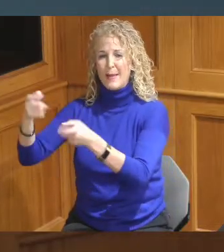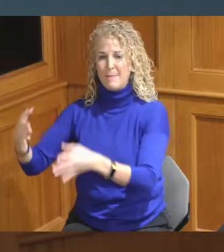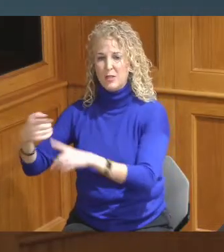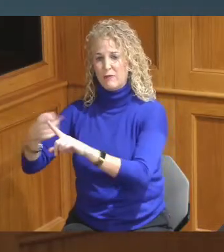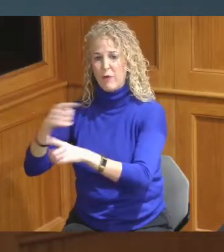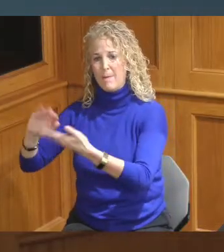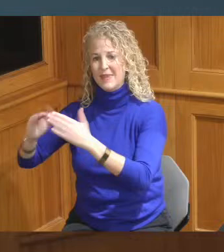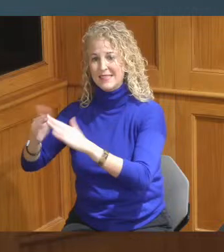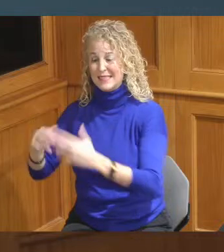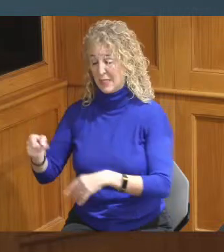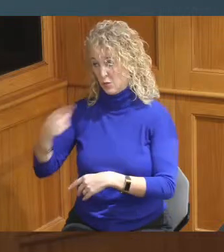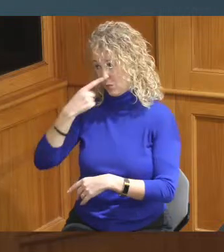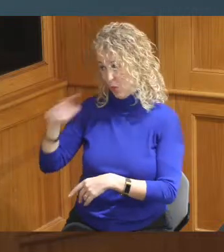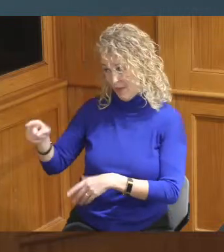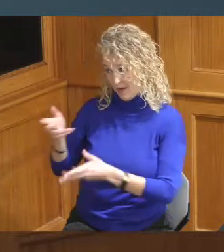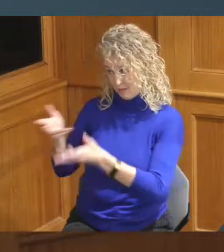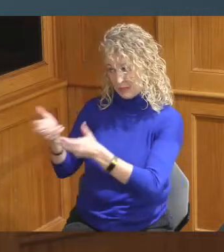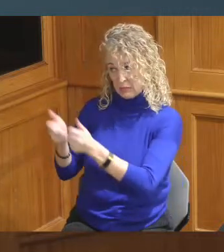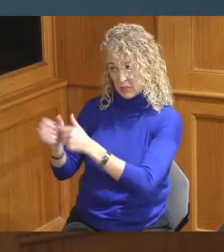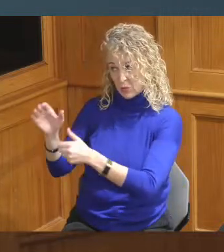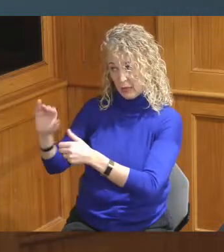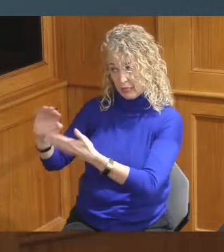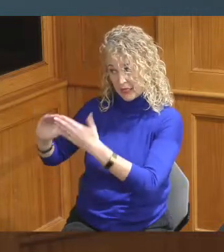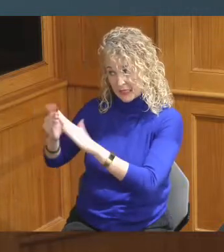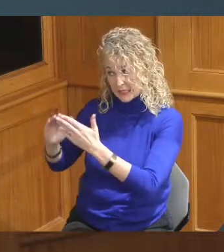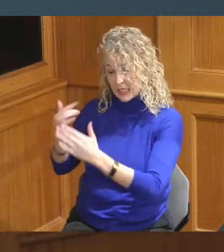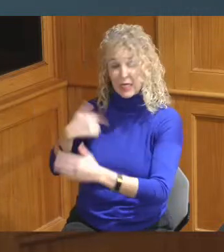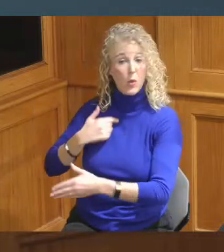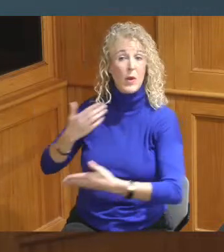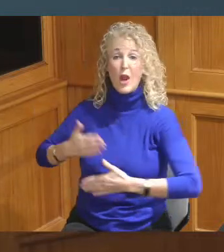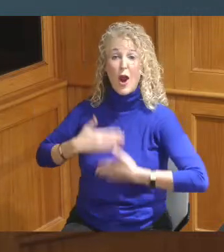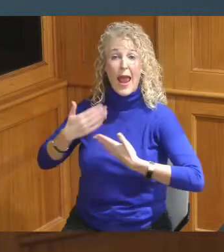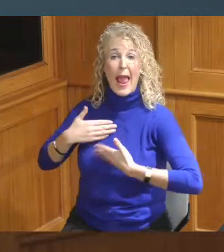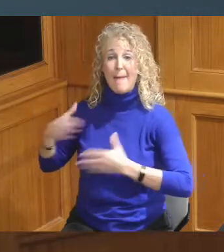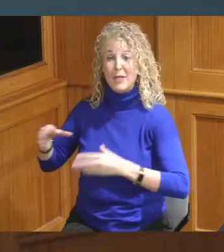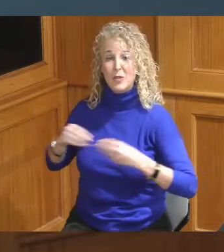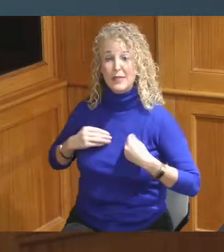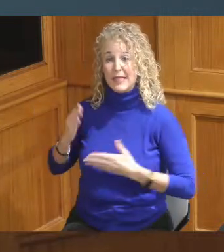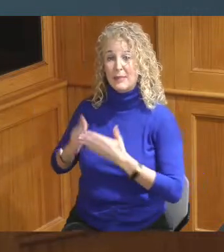with Cheryl Long and see if we can we'll be happy to take some of that money that they're trying to